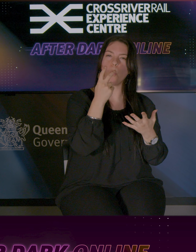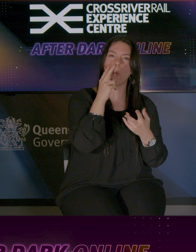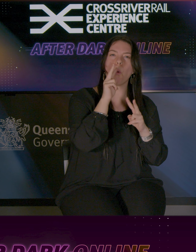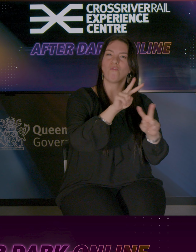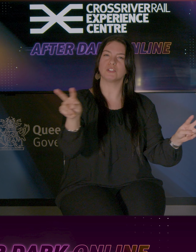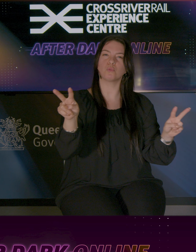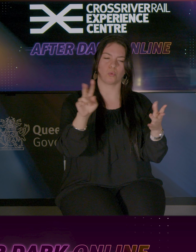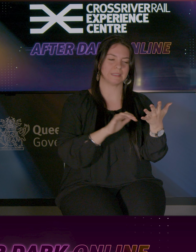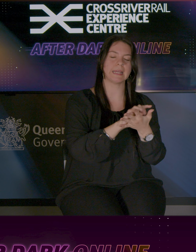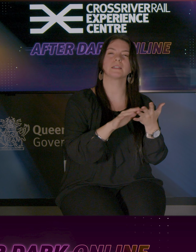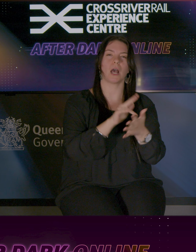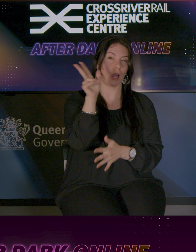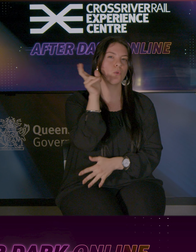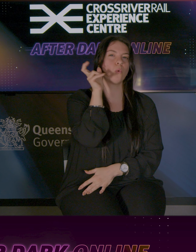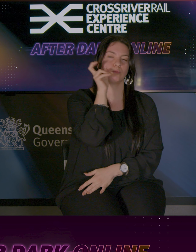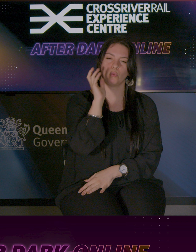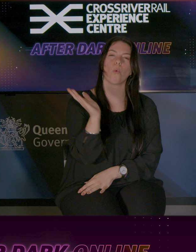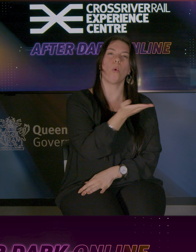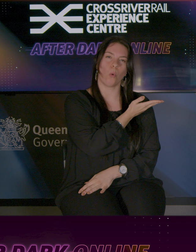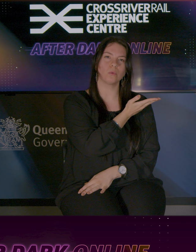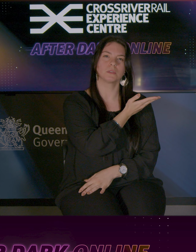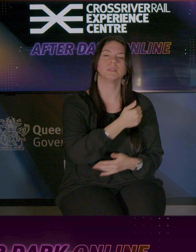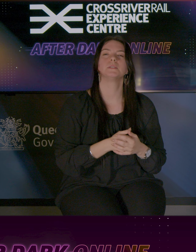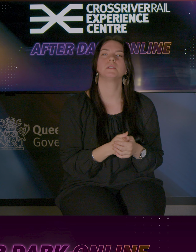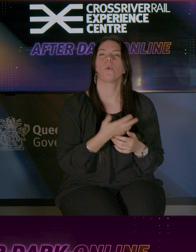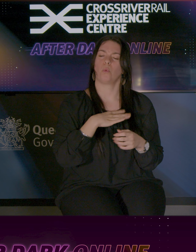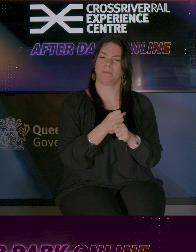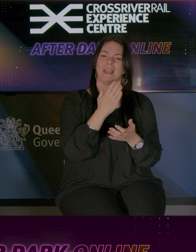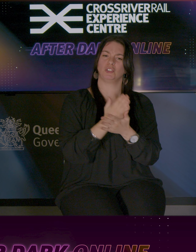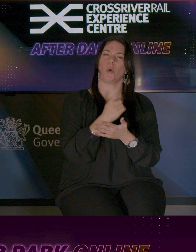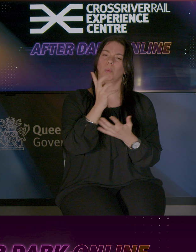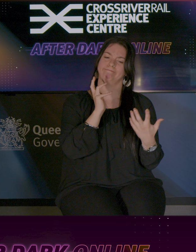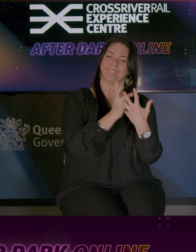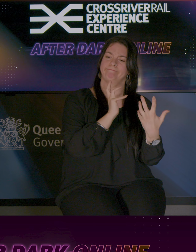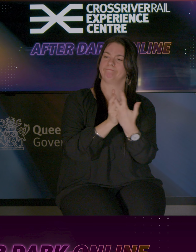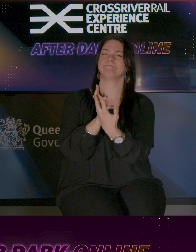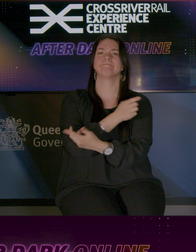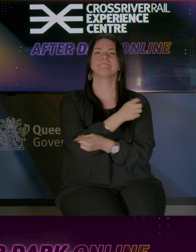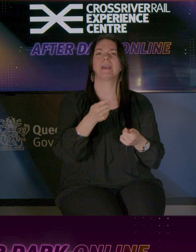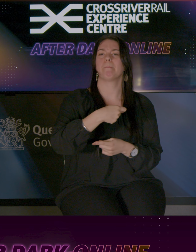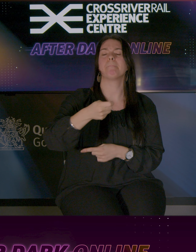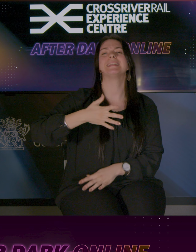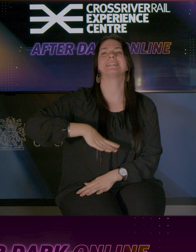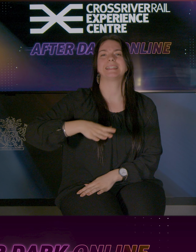and we at all times want to consider the requirements of our participants and our members when we run meetings and are on site